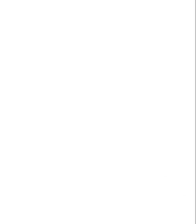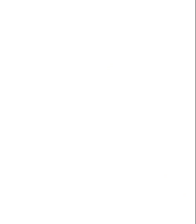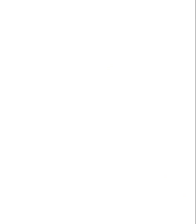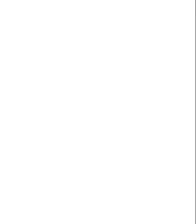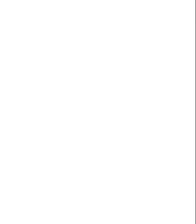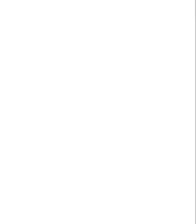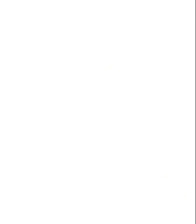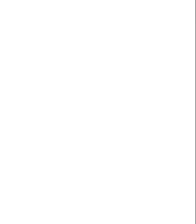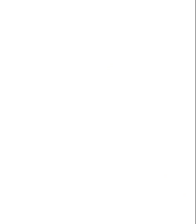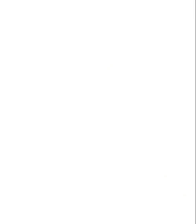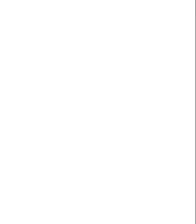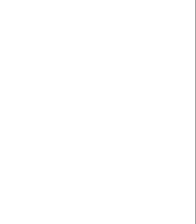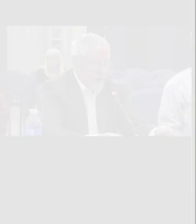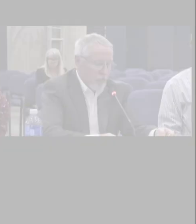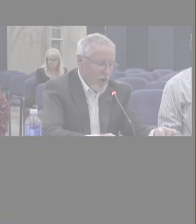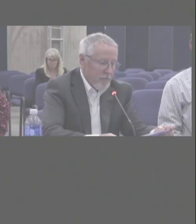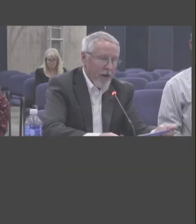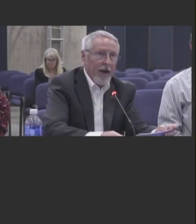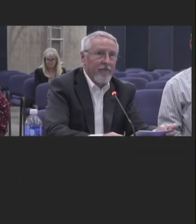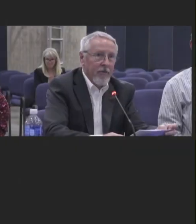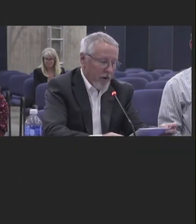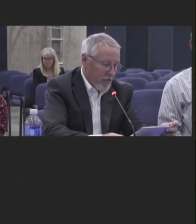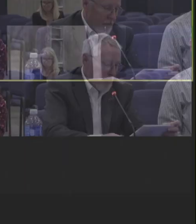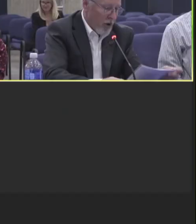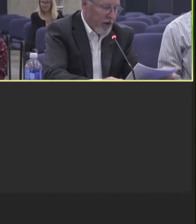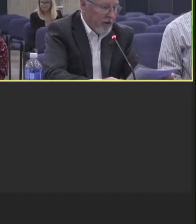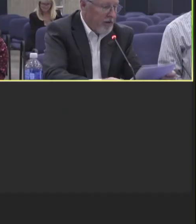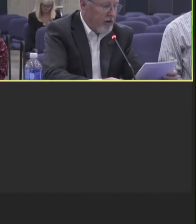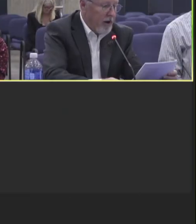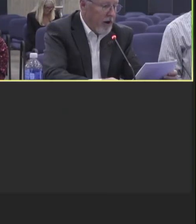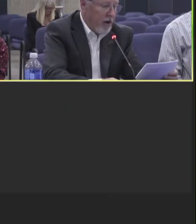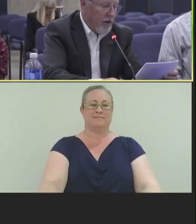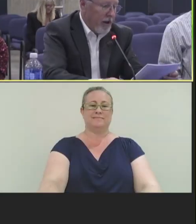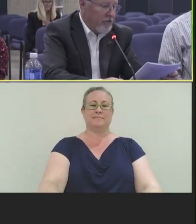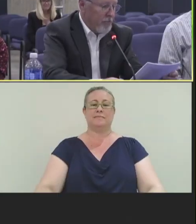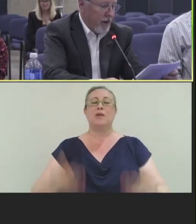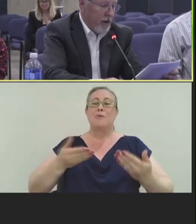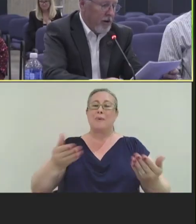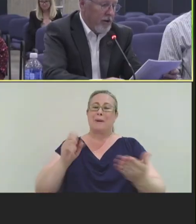Robert Hopkins: All right. Welcome back from our break. Our next panel is